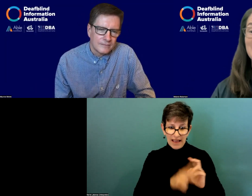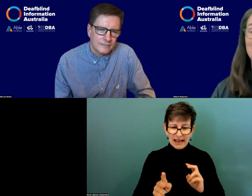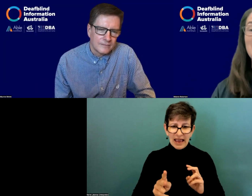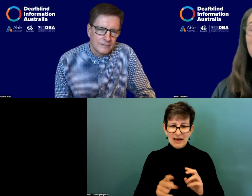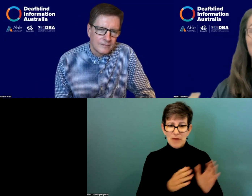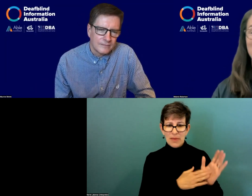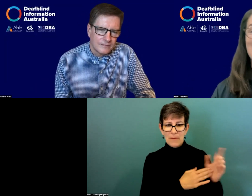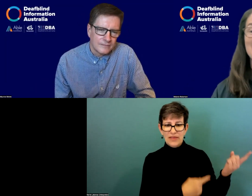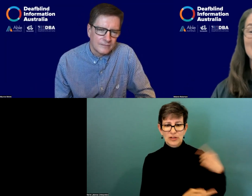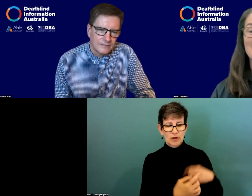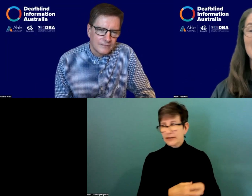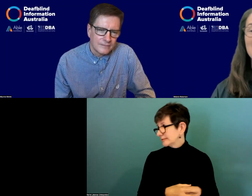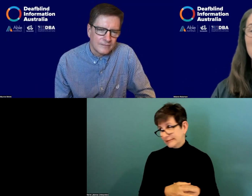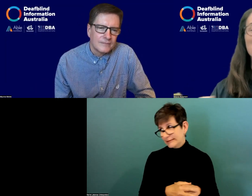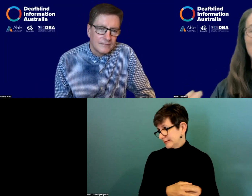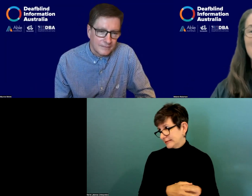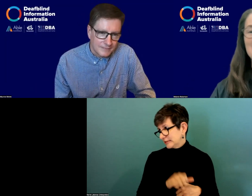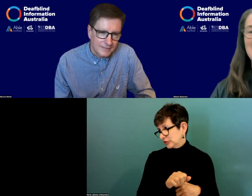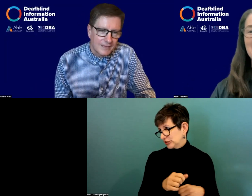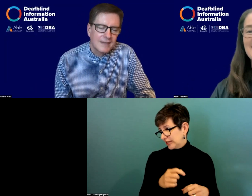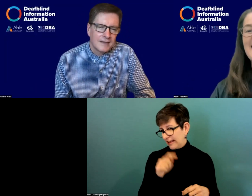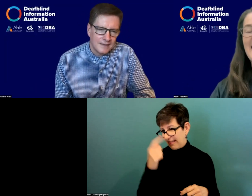Sometimes there's not that person there to provide that check.